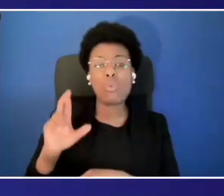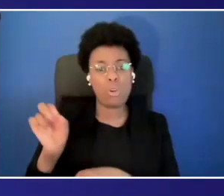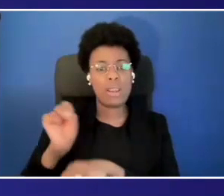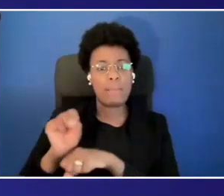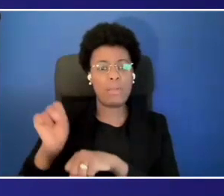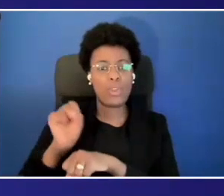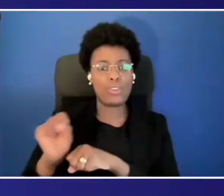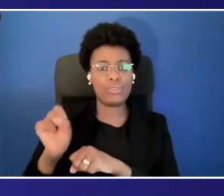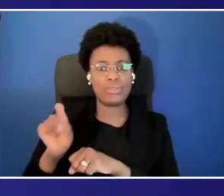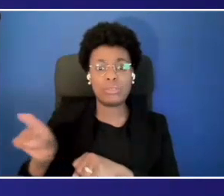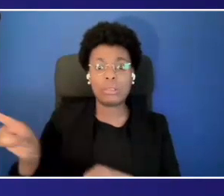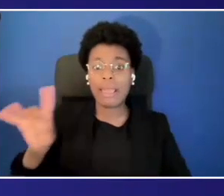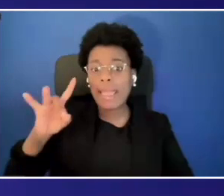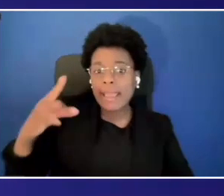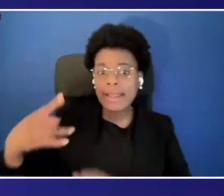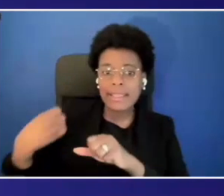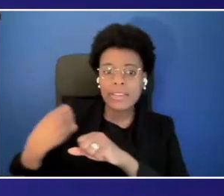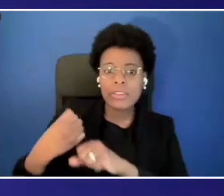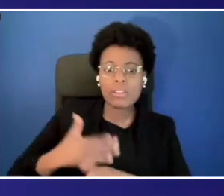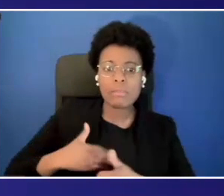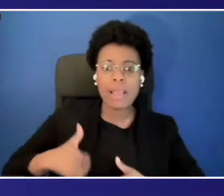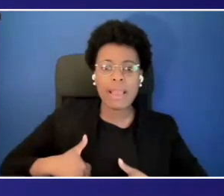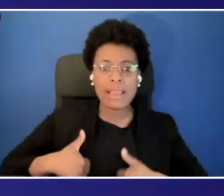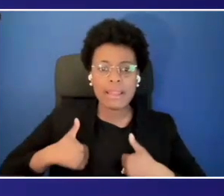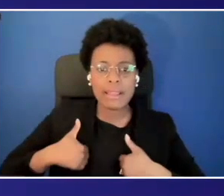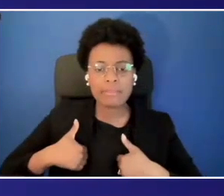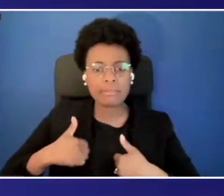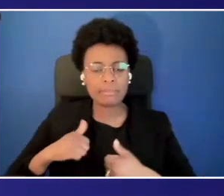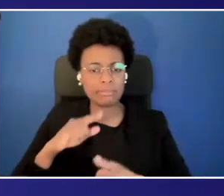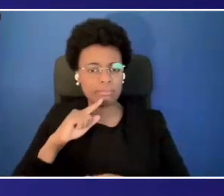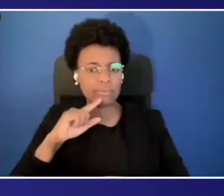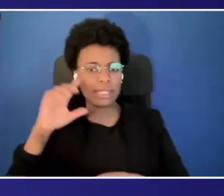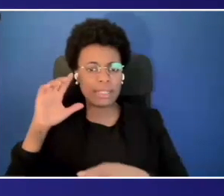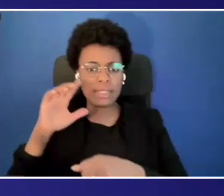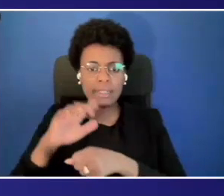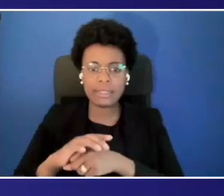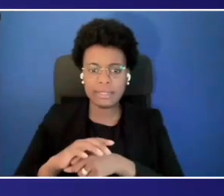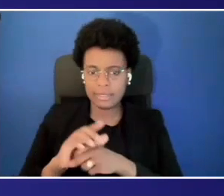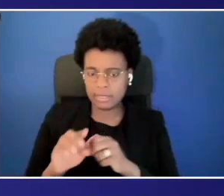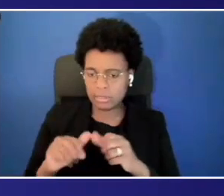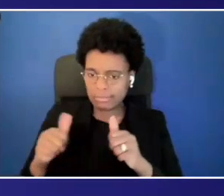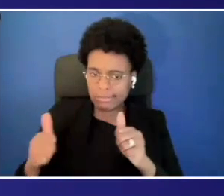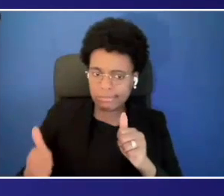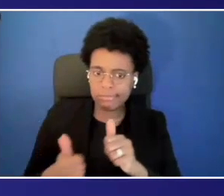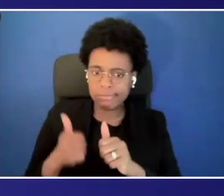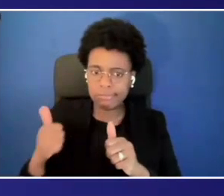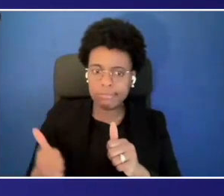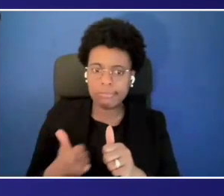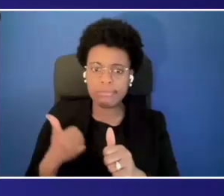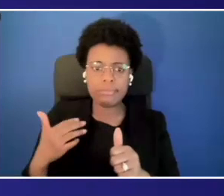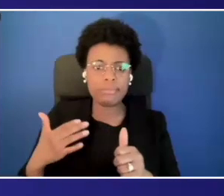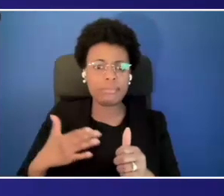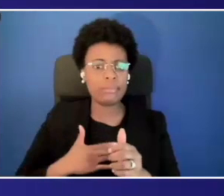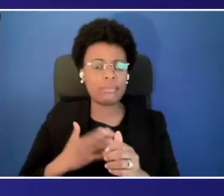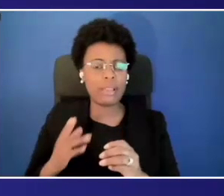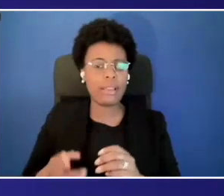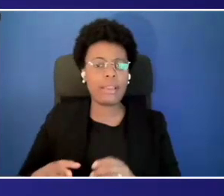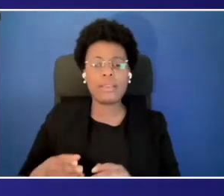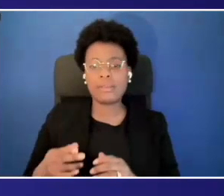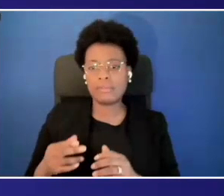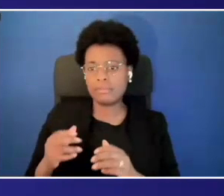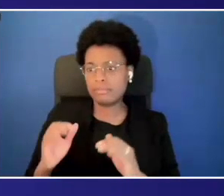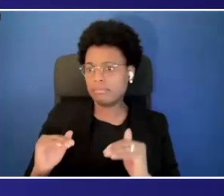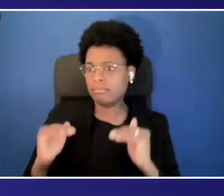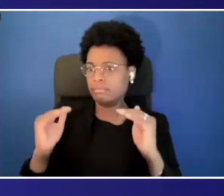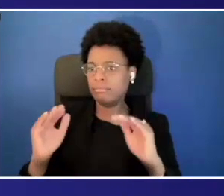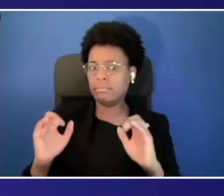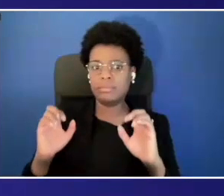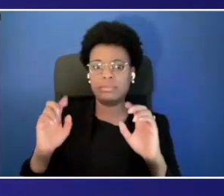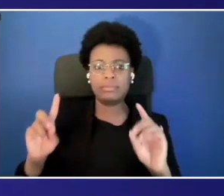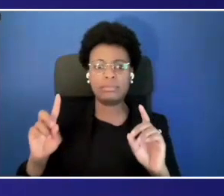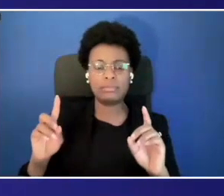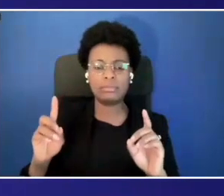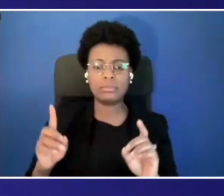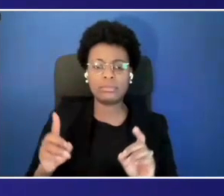Dedicated to pursuing higher education have been relentlessly, essentially, the fruitfulless. A profound waste of time and resources.